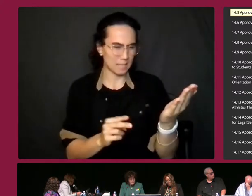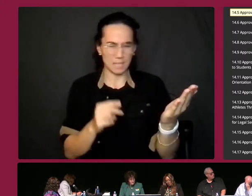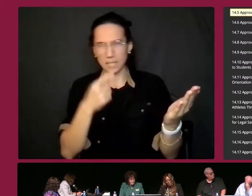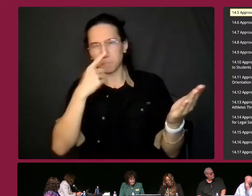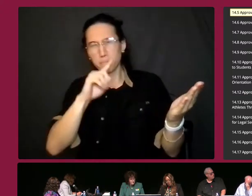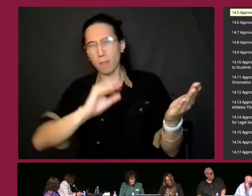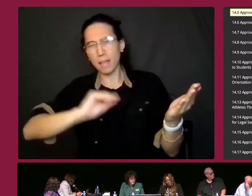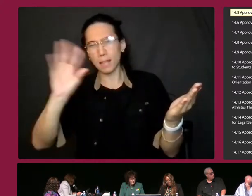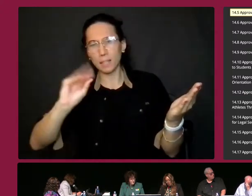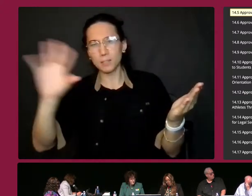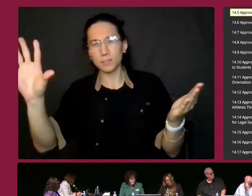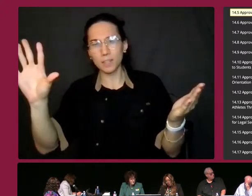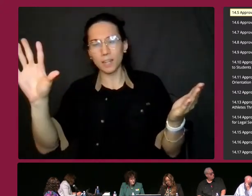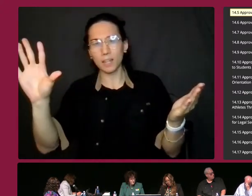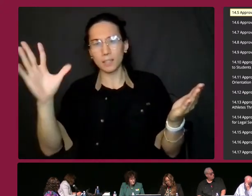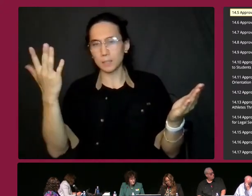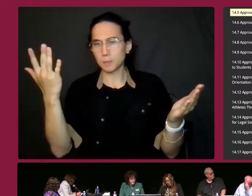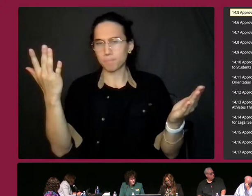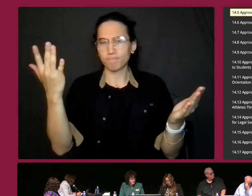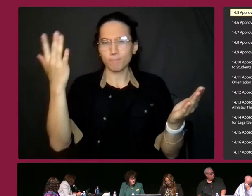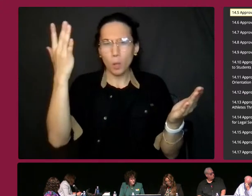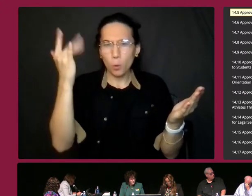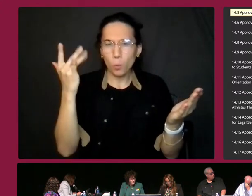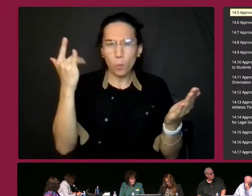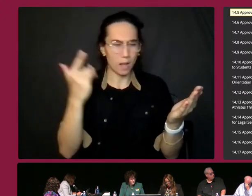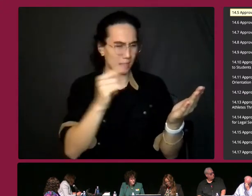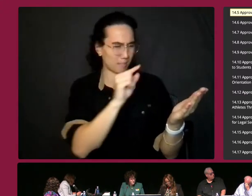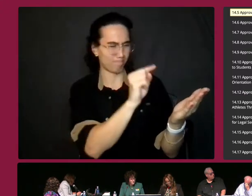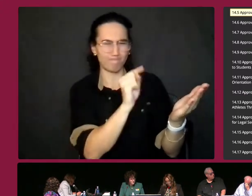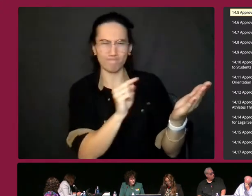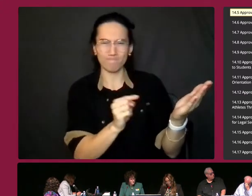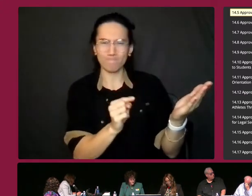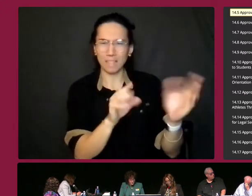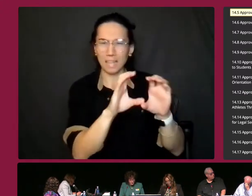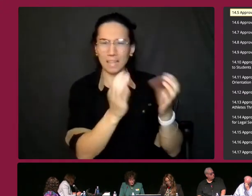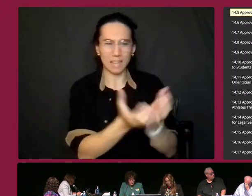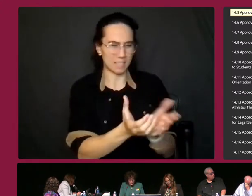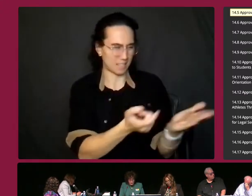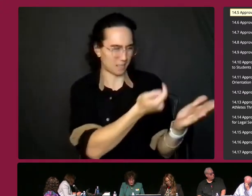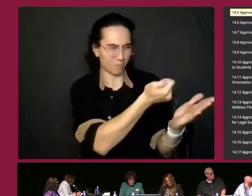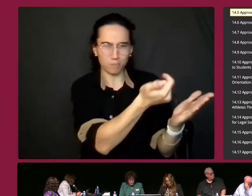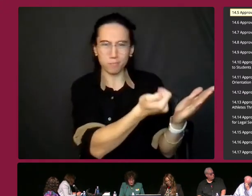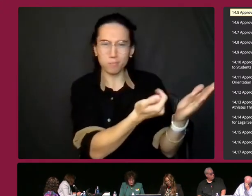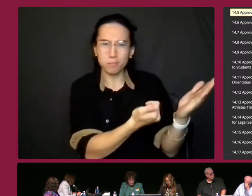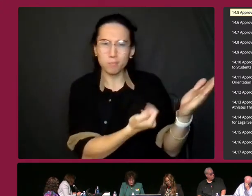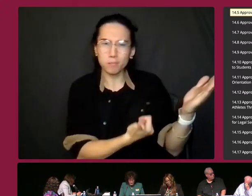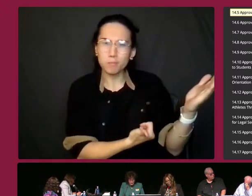to, uh, why the specific classes were being taken off the registrar for 2025?